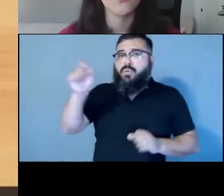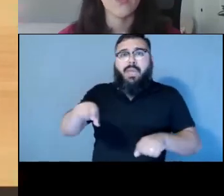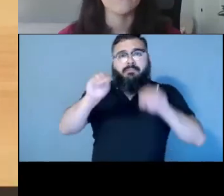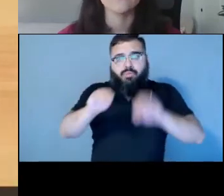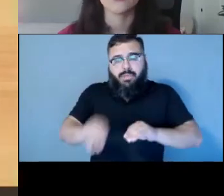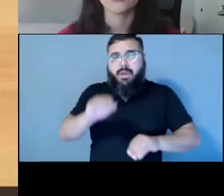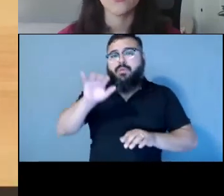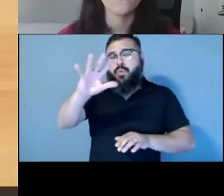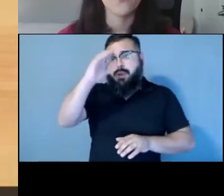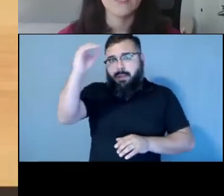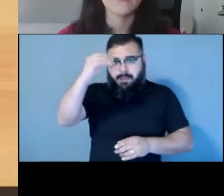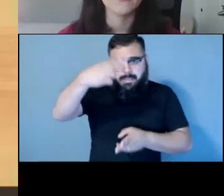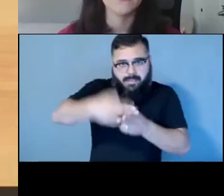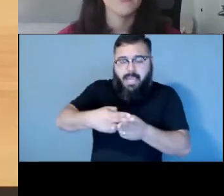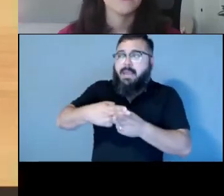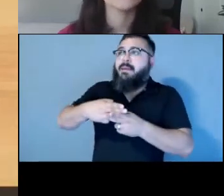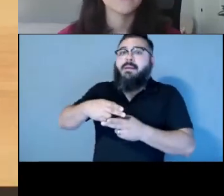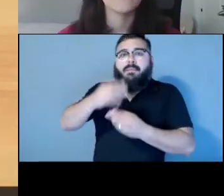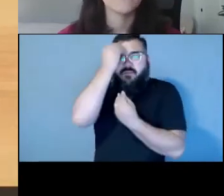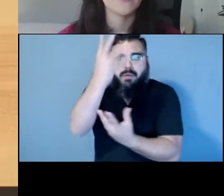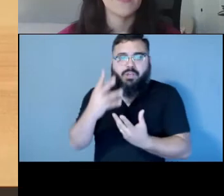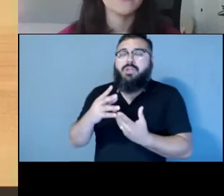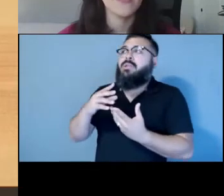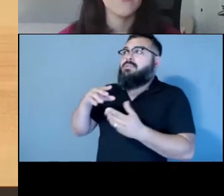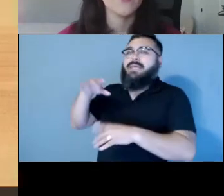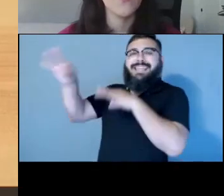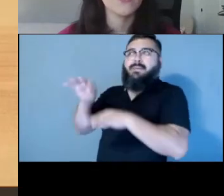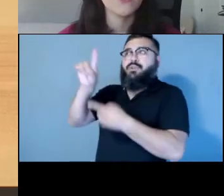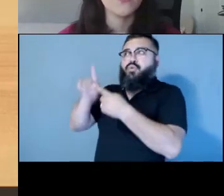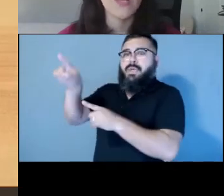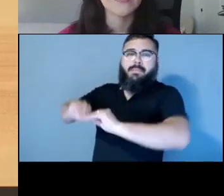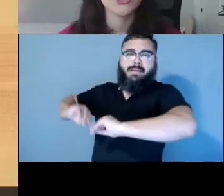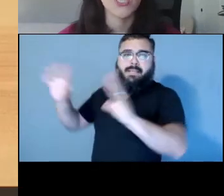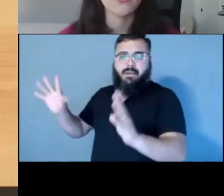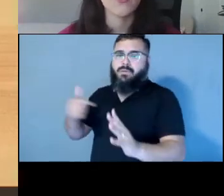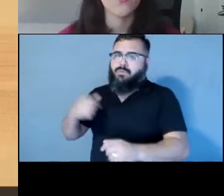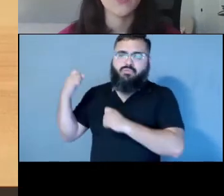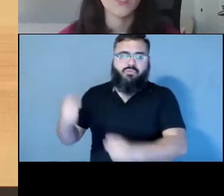in a way that's very straightforward and clear. So I definitely recommend going to askjan.org